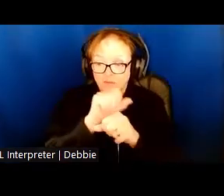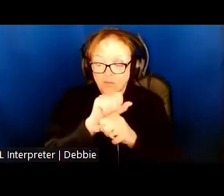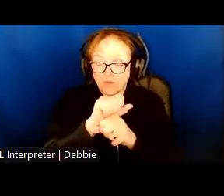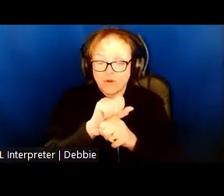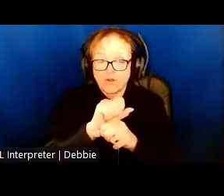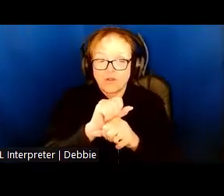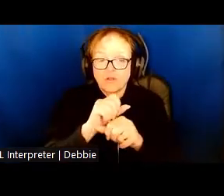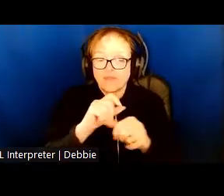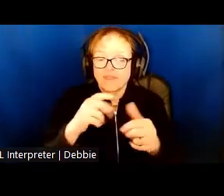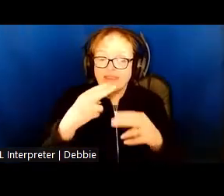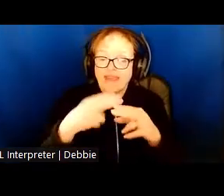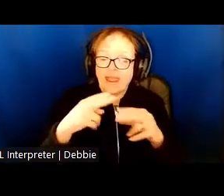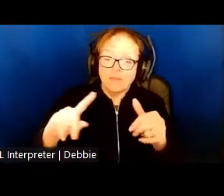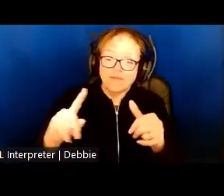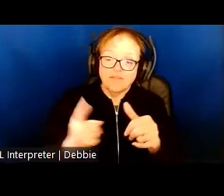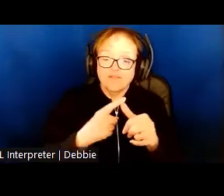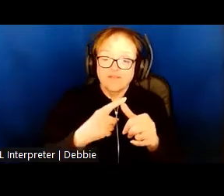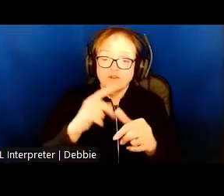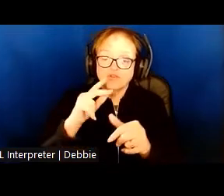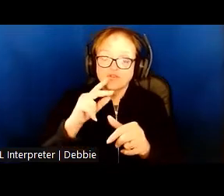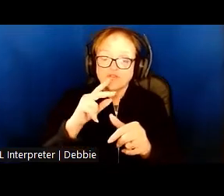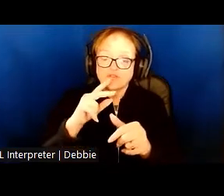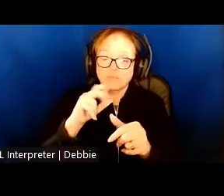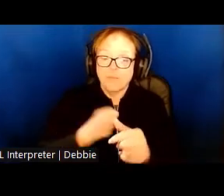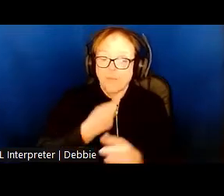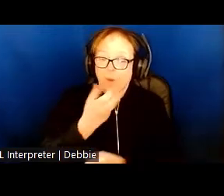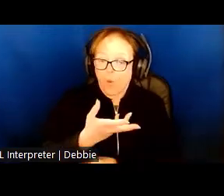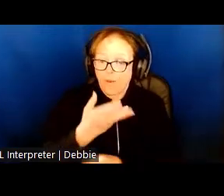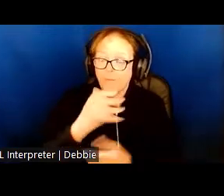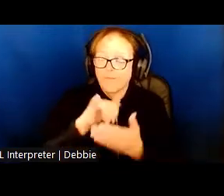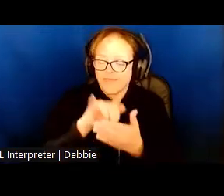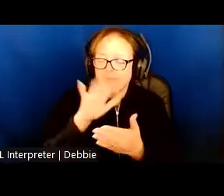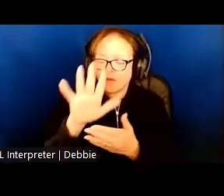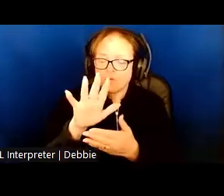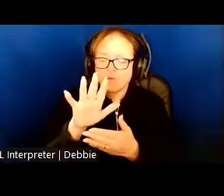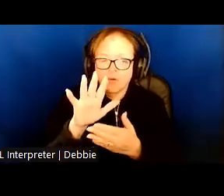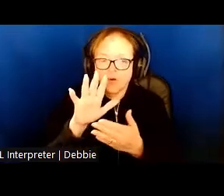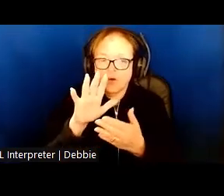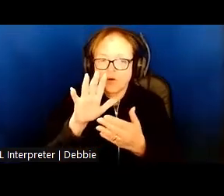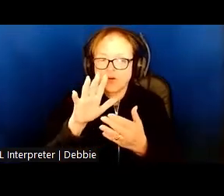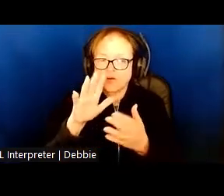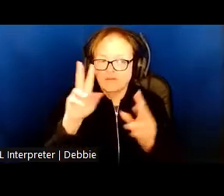poem as the title of your manuscript). Length of the manuscript (number of pages